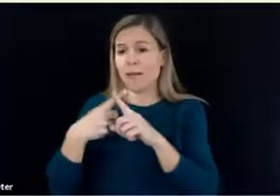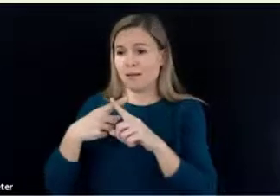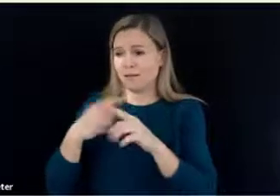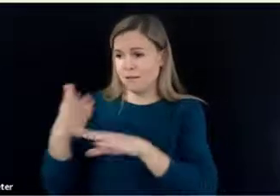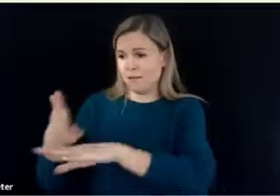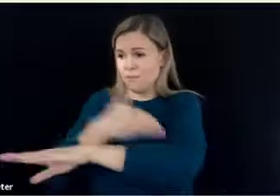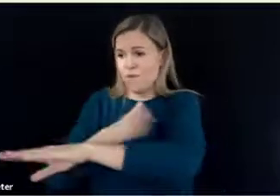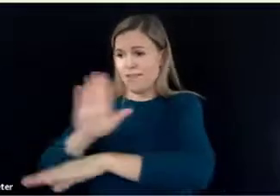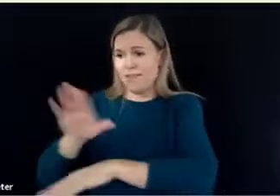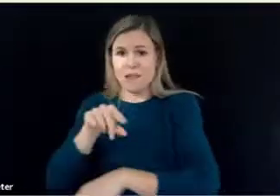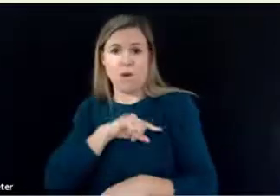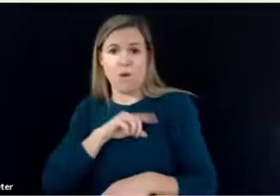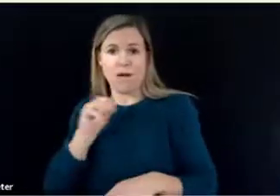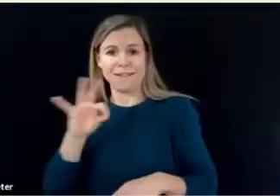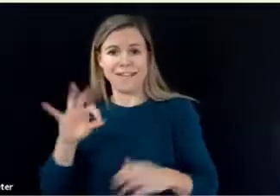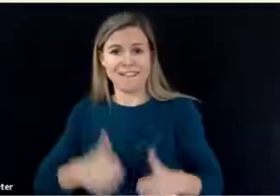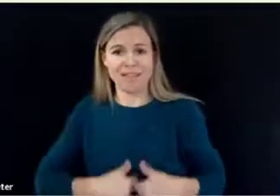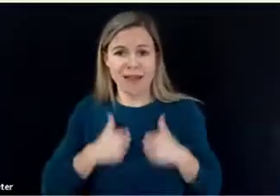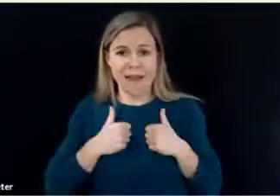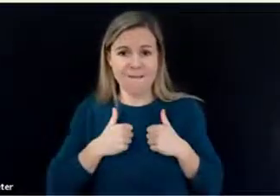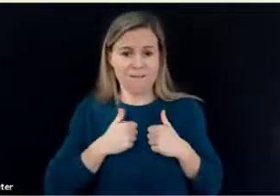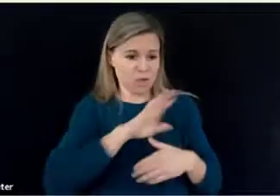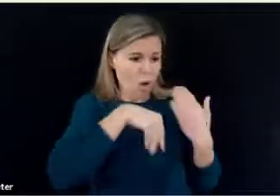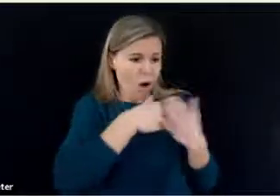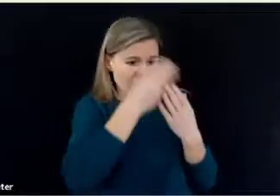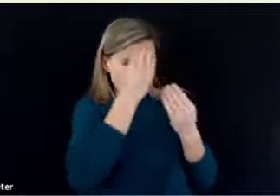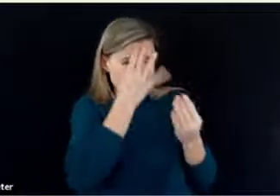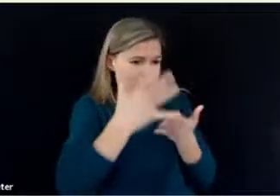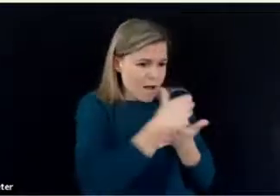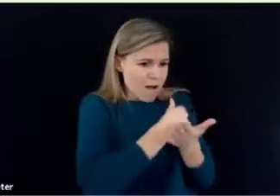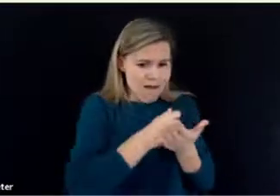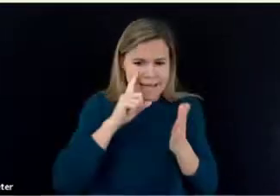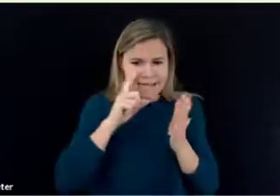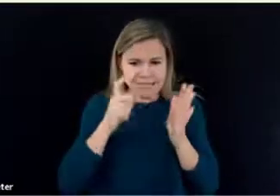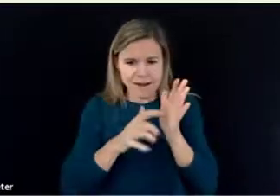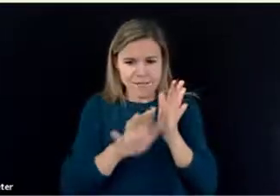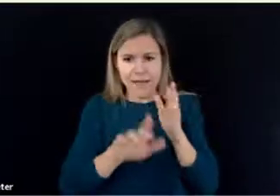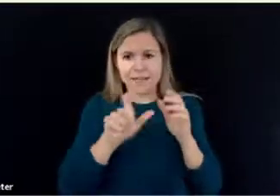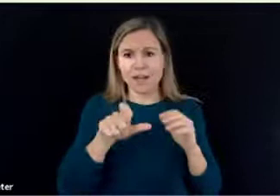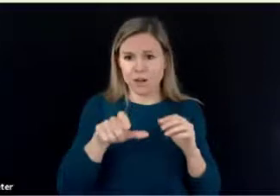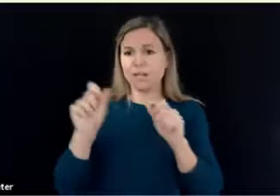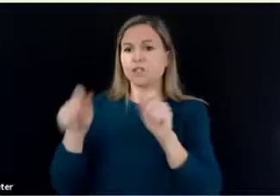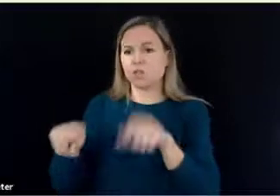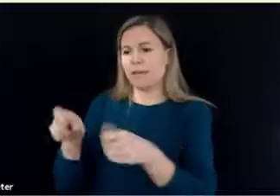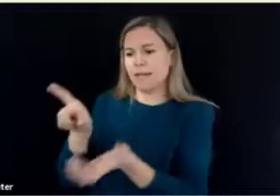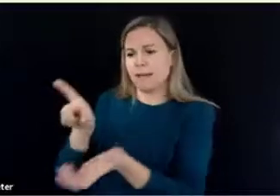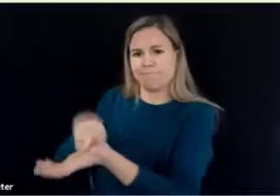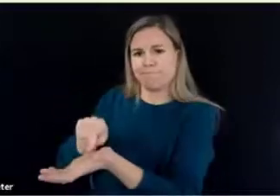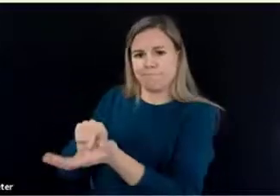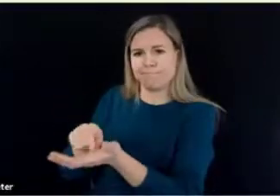getting this data, identifying these needs, we're able to publish documents like the treatment guidelines.